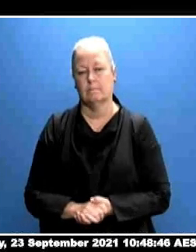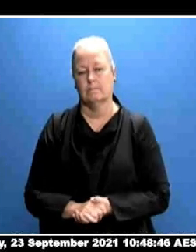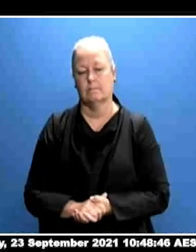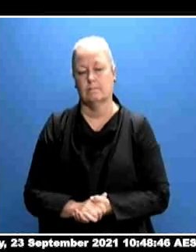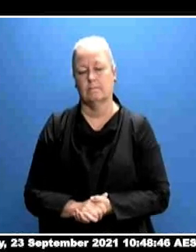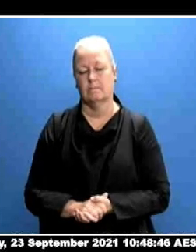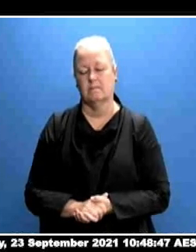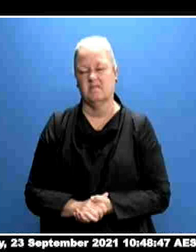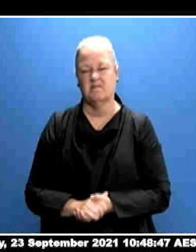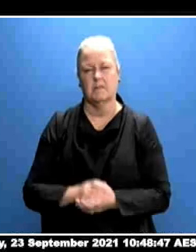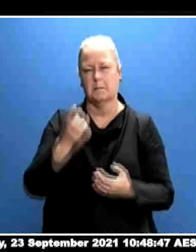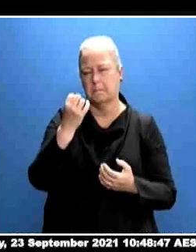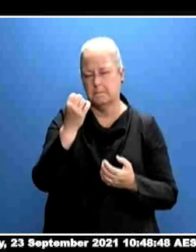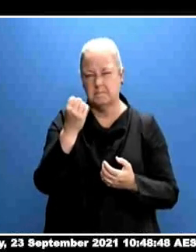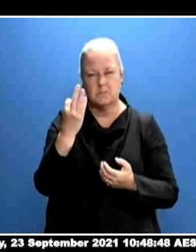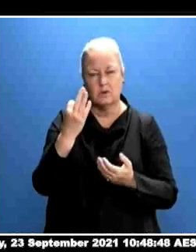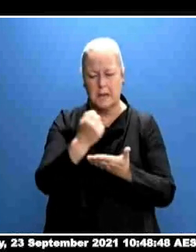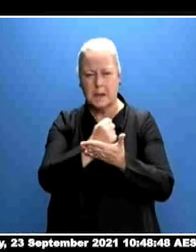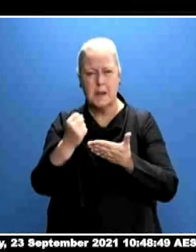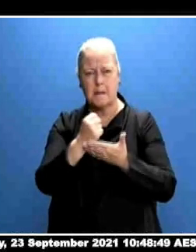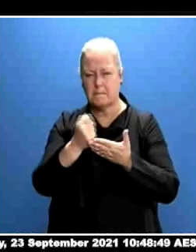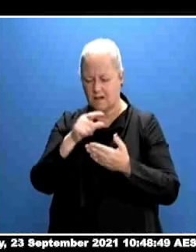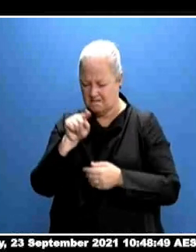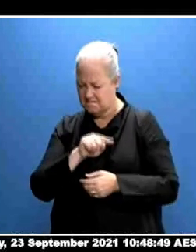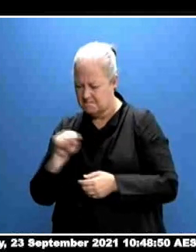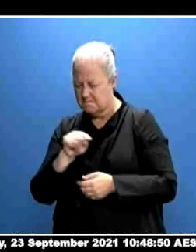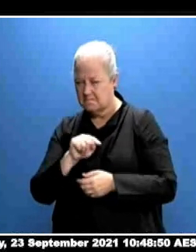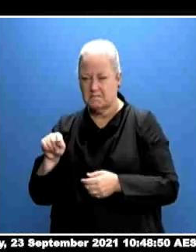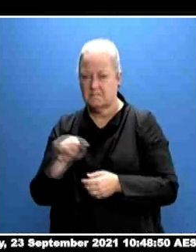It doesn't have a number in the bottom right corner, it's got a teddy bear's face.